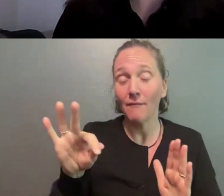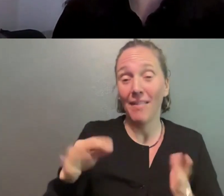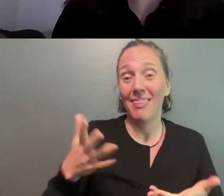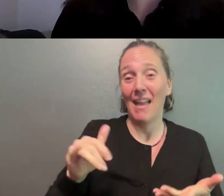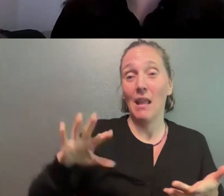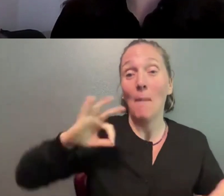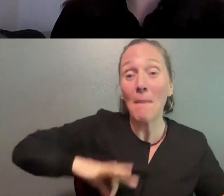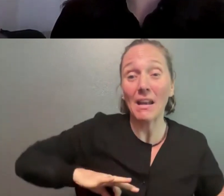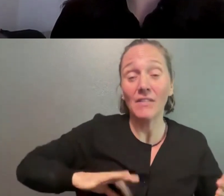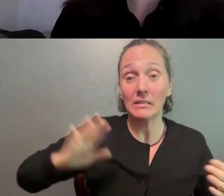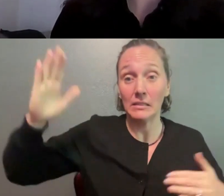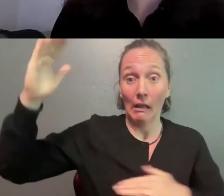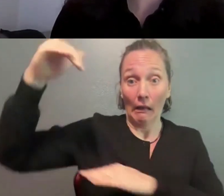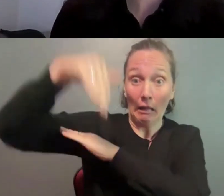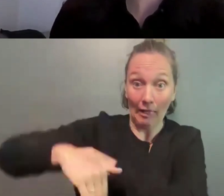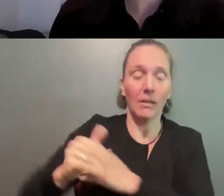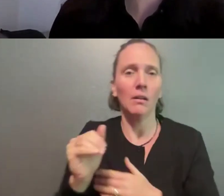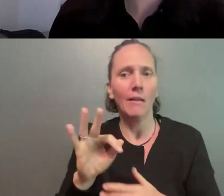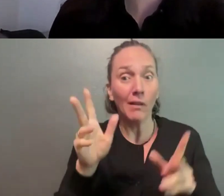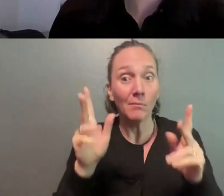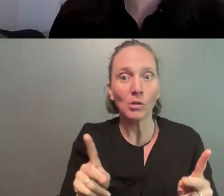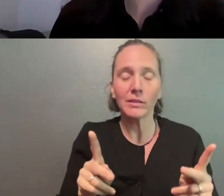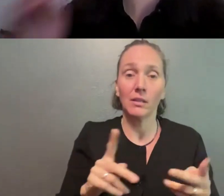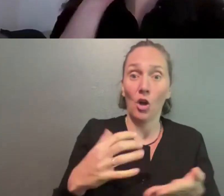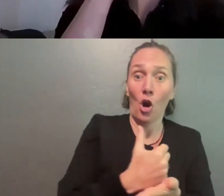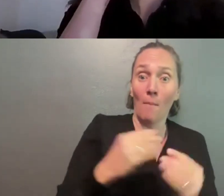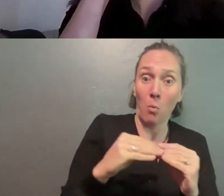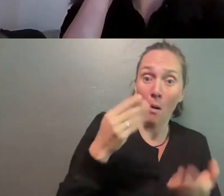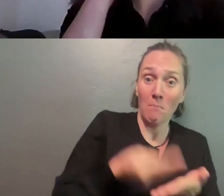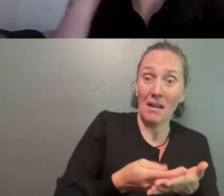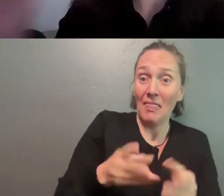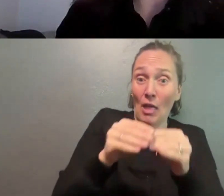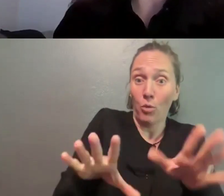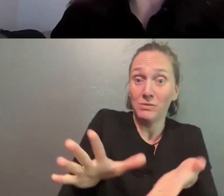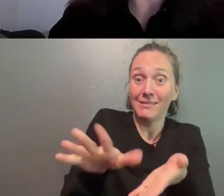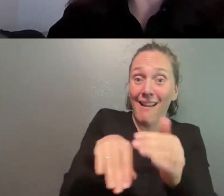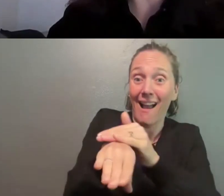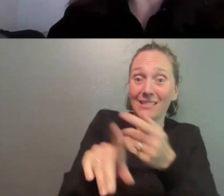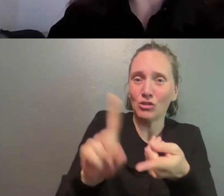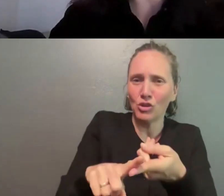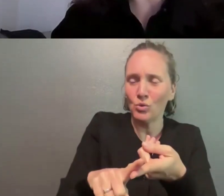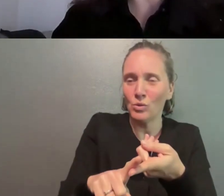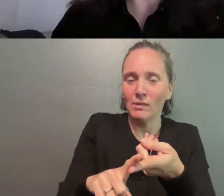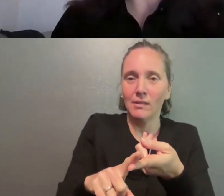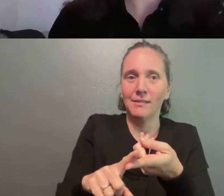what happens with when a family loses access to some of these income supports.